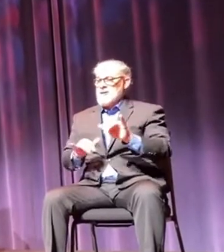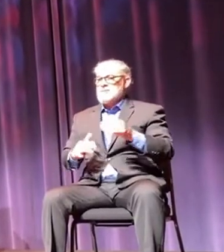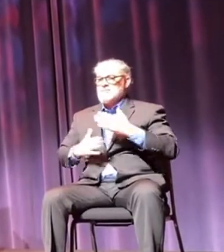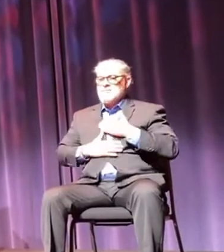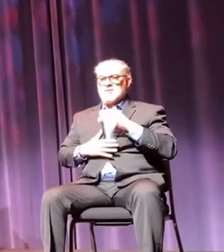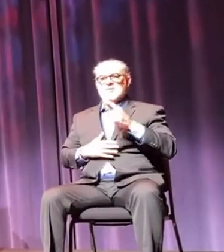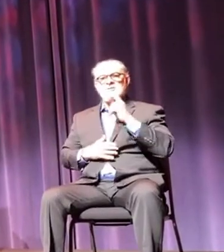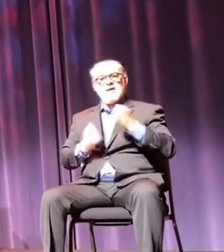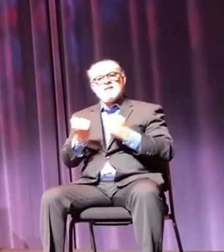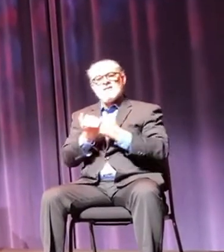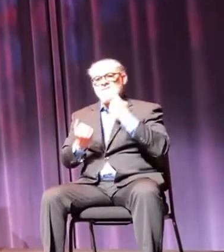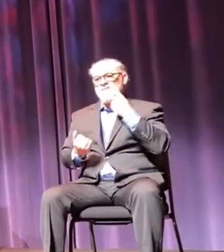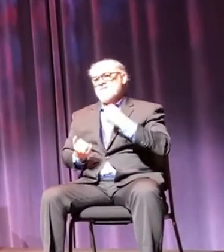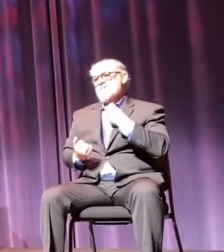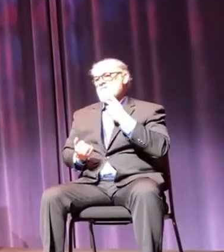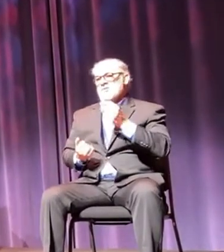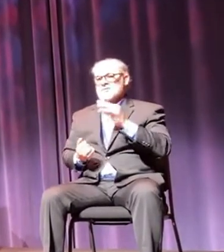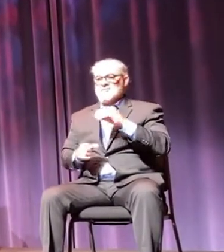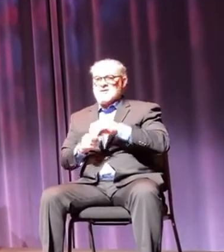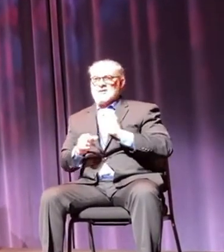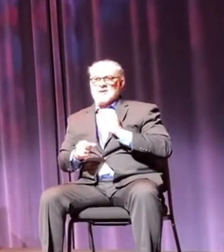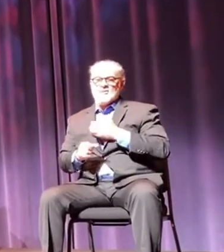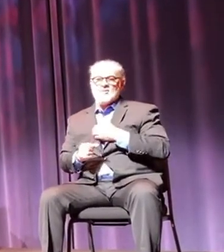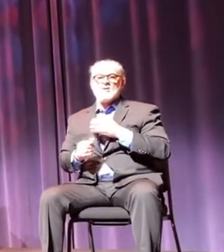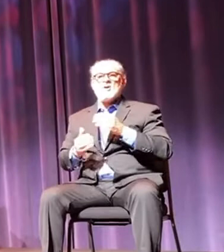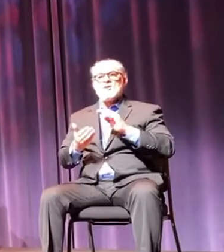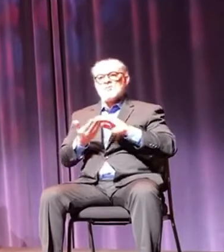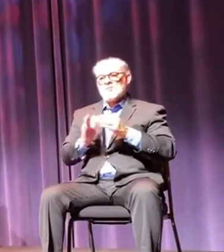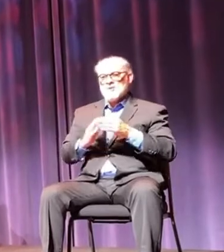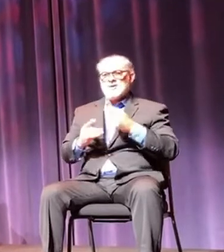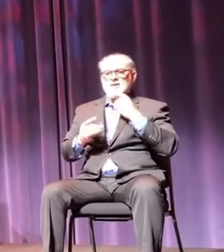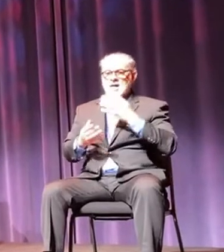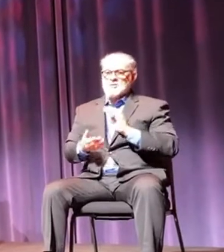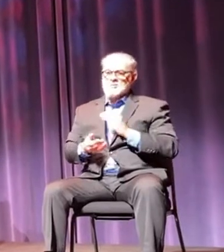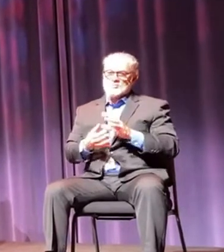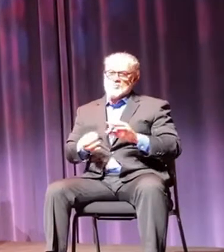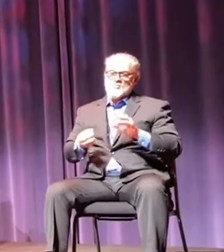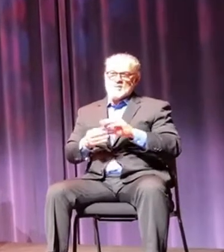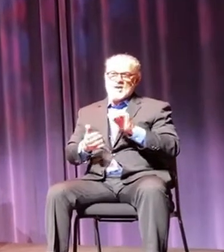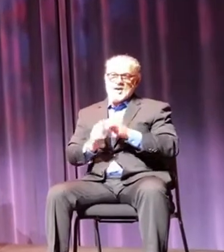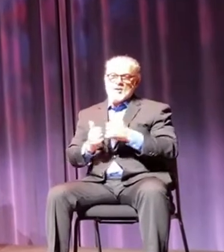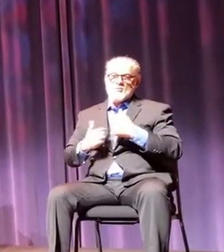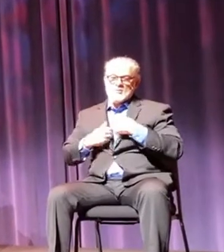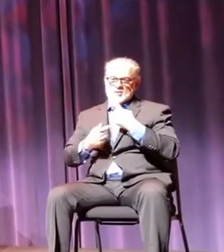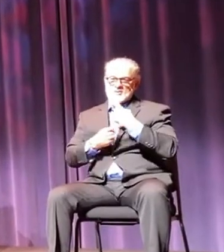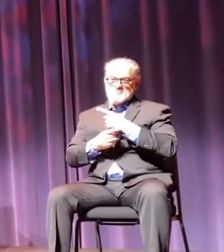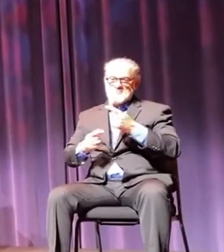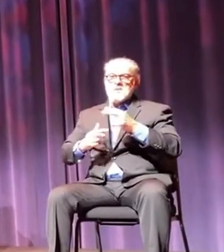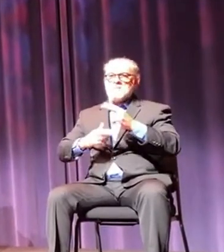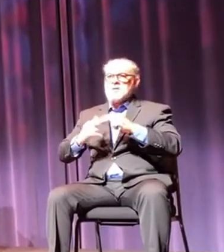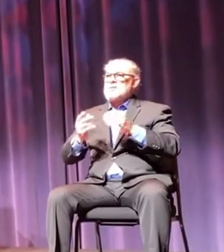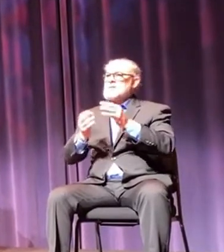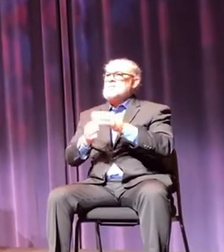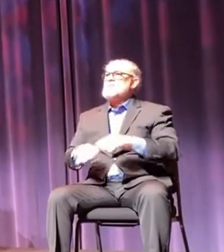which advocate for voices within our community to help us tell our stories the way we need to tell them and which build crucial networks of craft and community